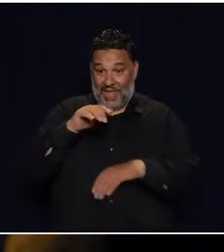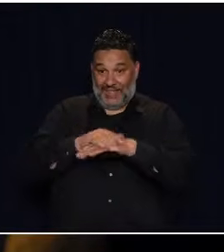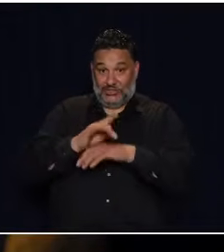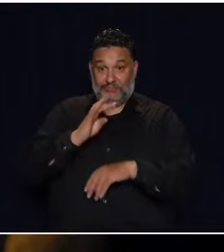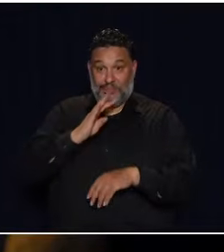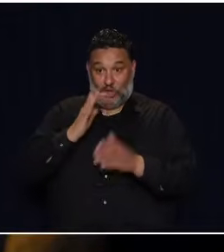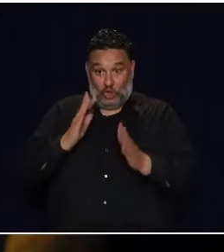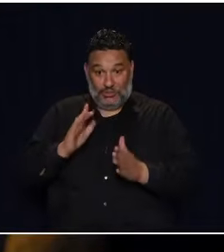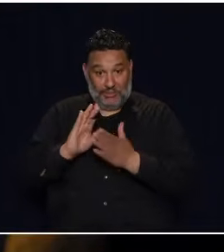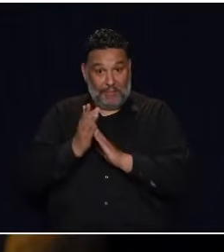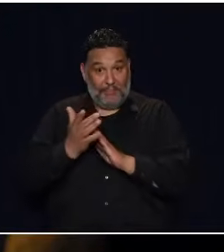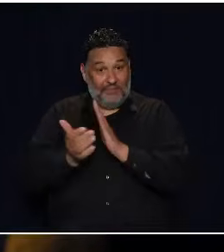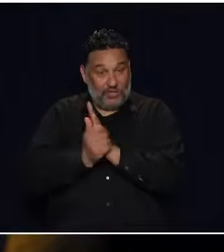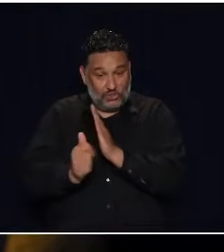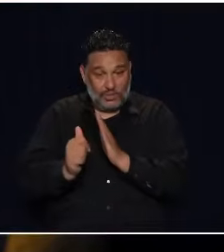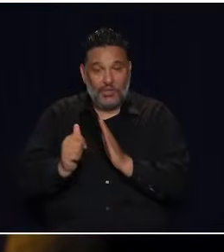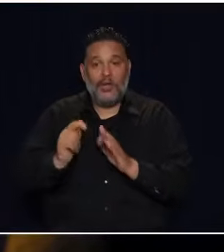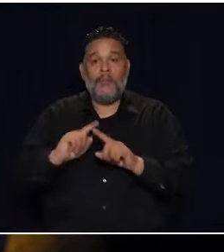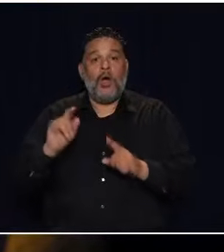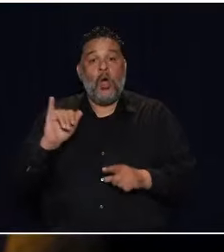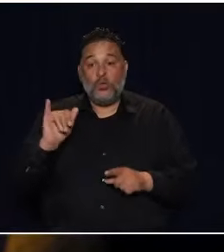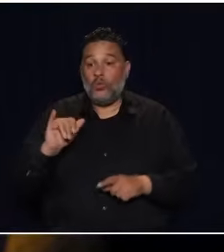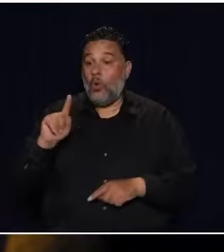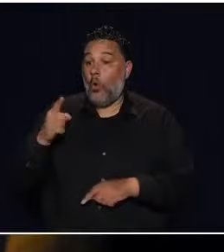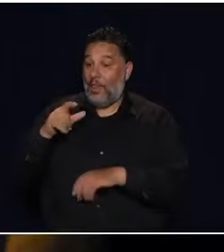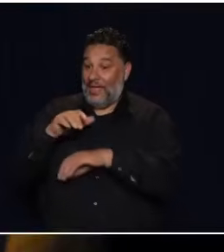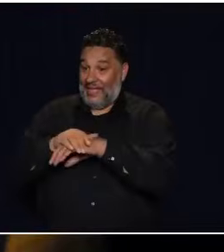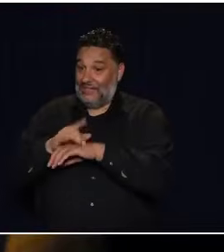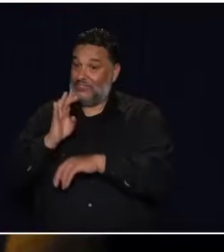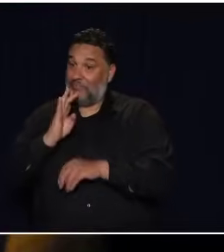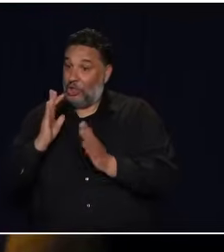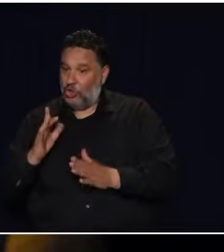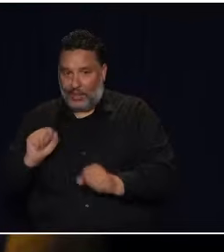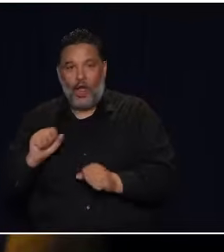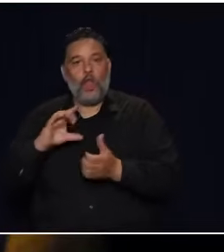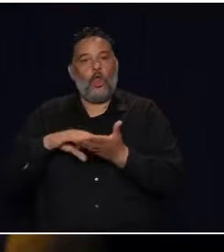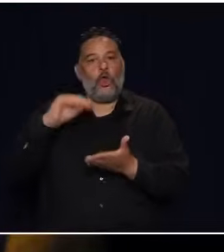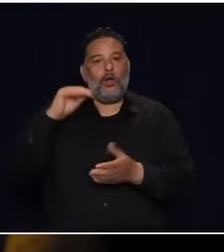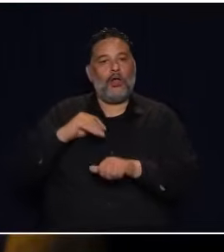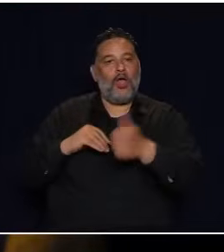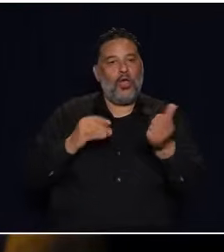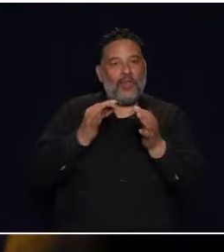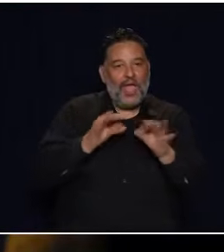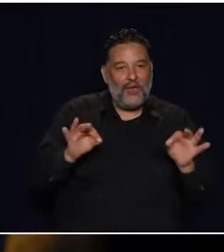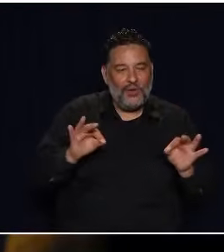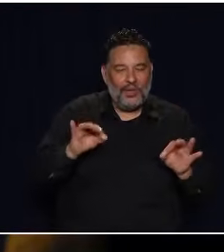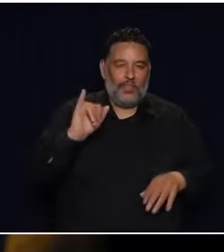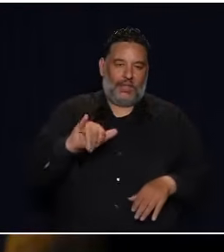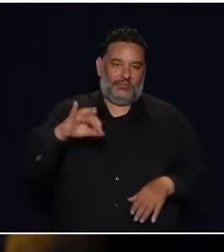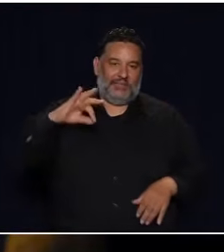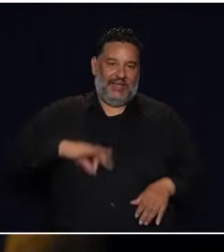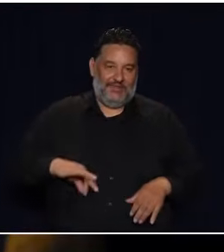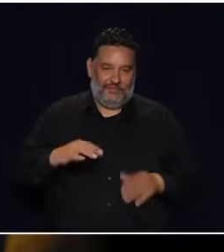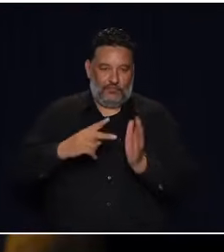THIS HELPS NONENGLISH SPEAKERS BECOME PROFICIENT, BUT HELP ENGLISH ONLY LEARNERS LEARN